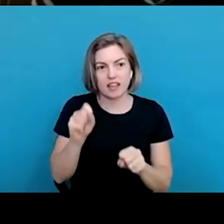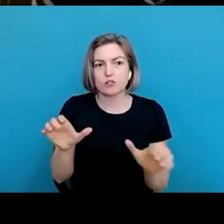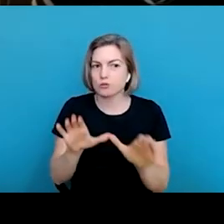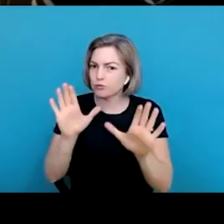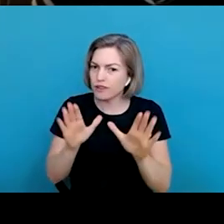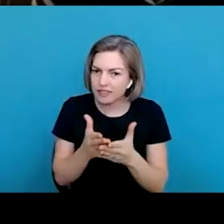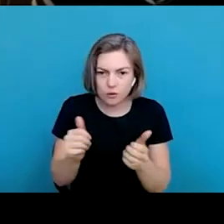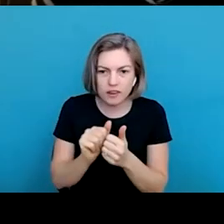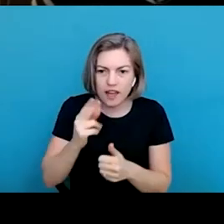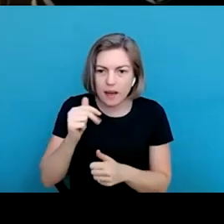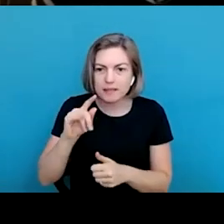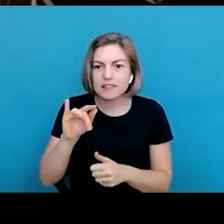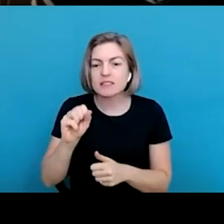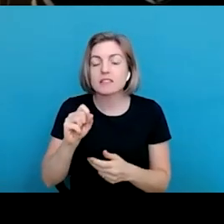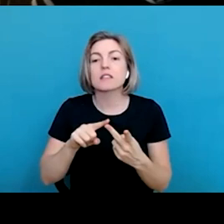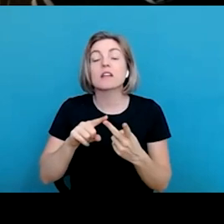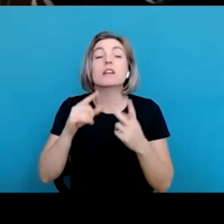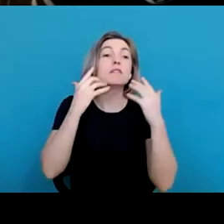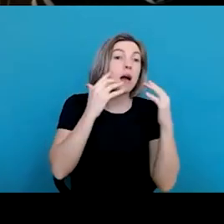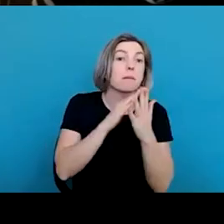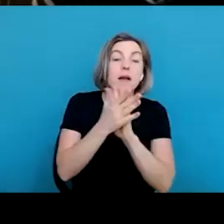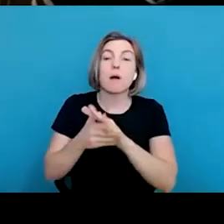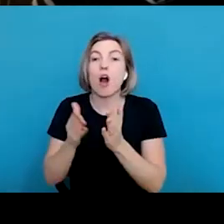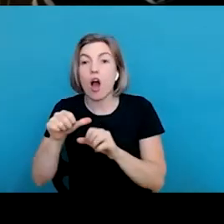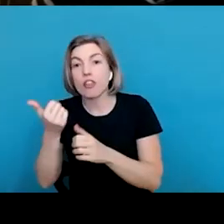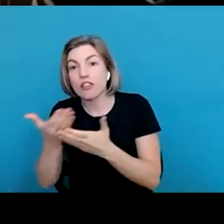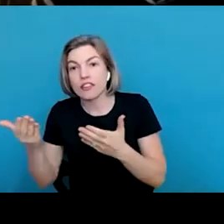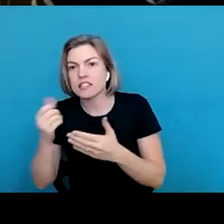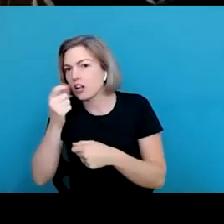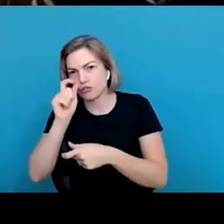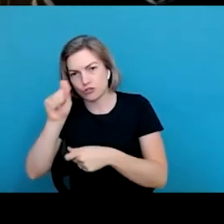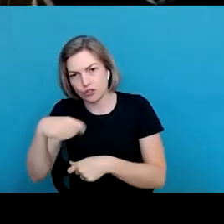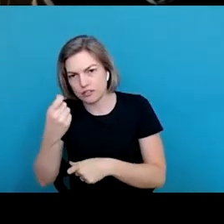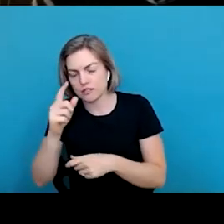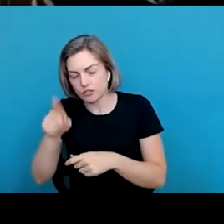Turning sound into other things beyond text. I am a great music fan.